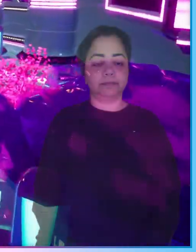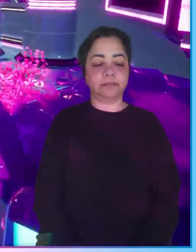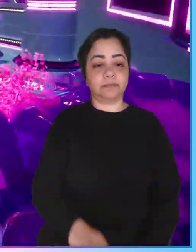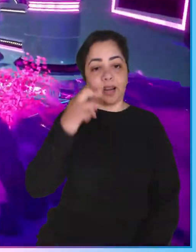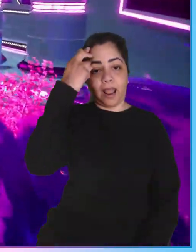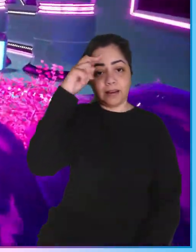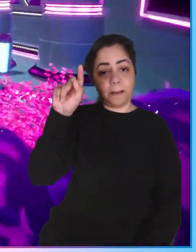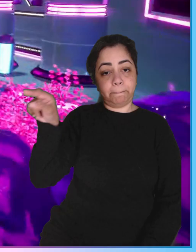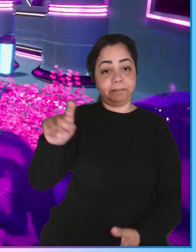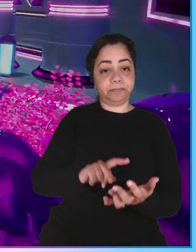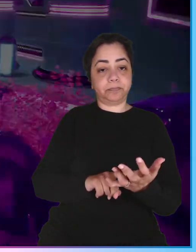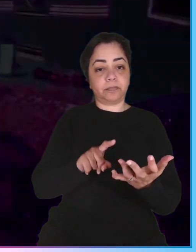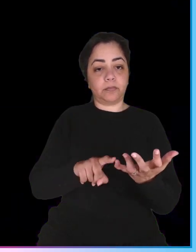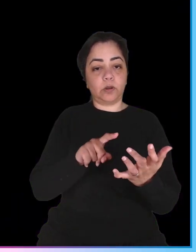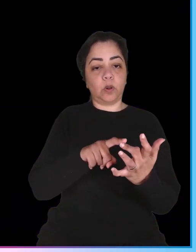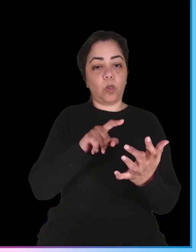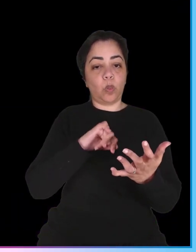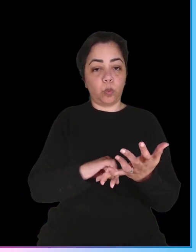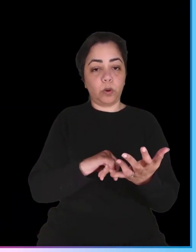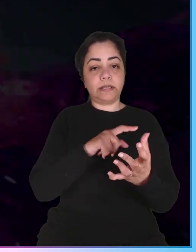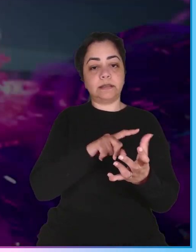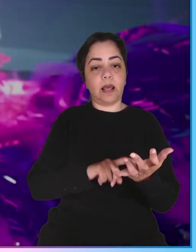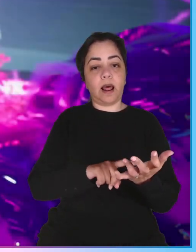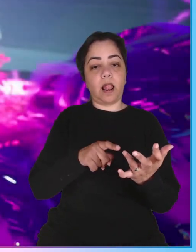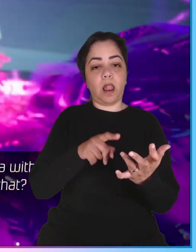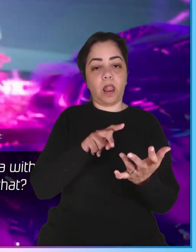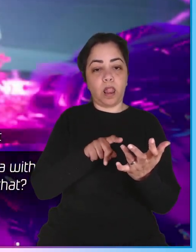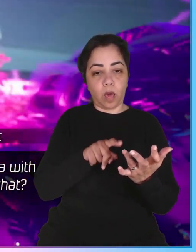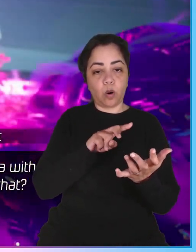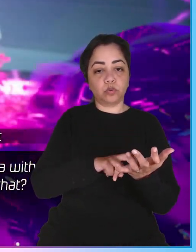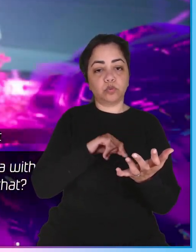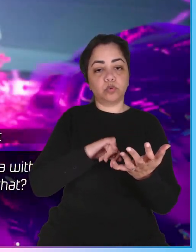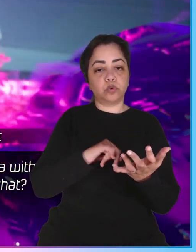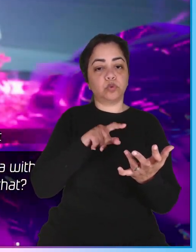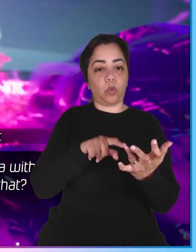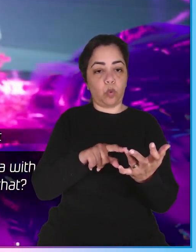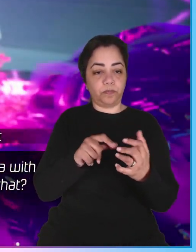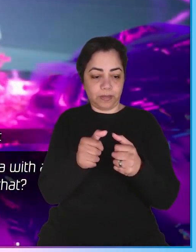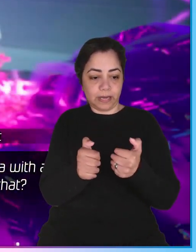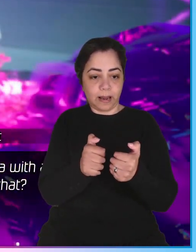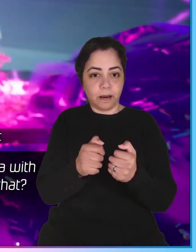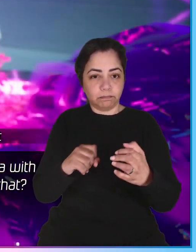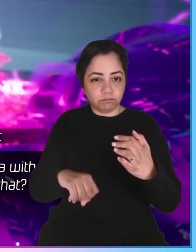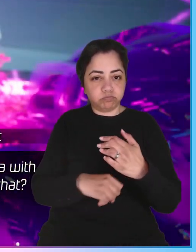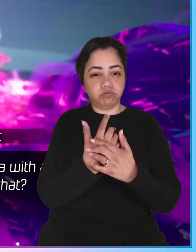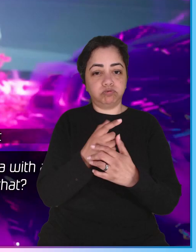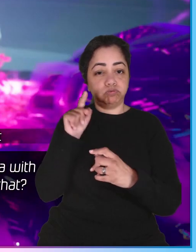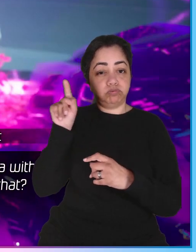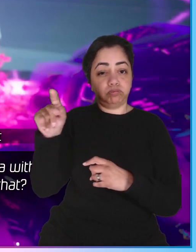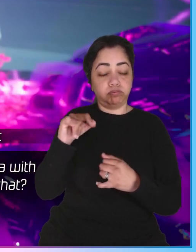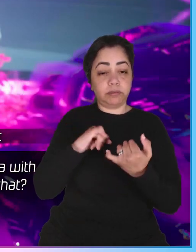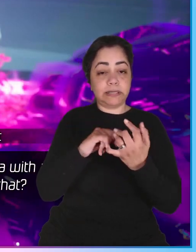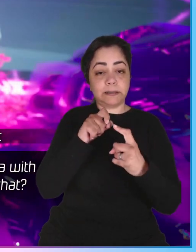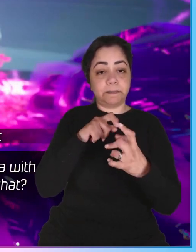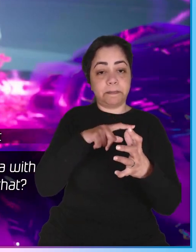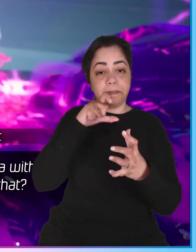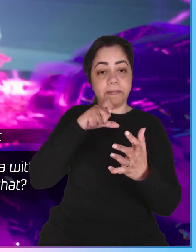[Luis Alonso] Hello. My name is Luis Alonso and I am the game developer for Spaceboat. I’m here today to talk to you about how I tackled the task of accessibility.